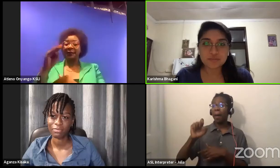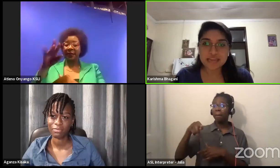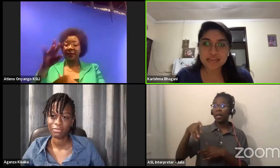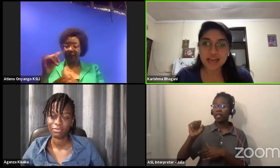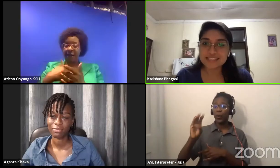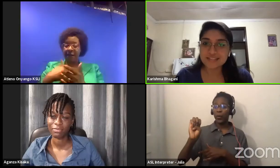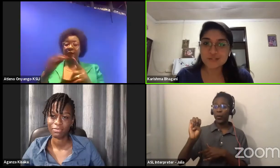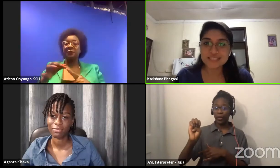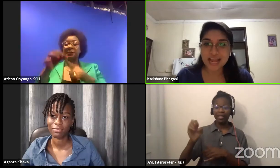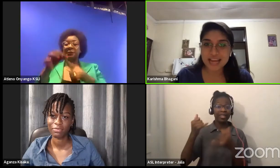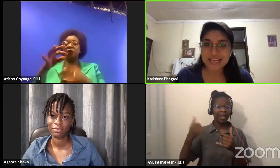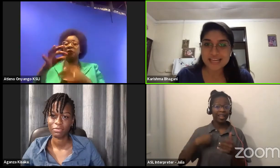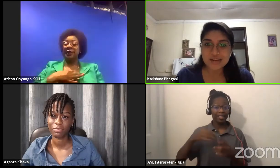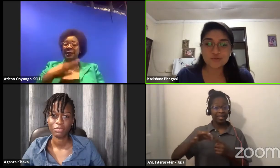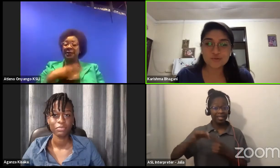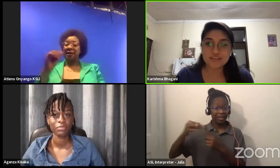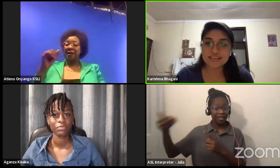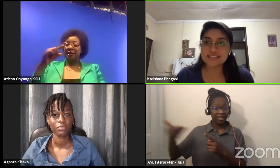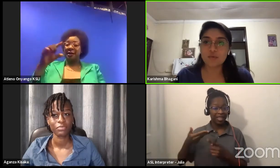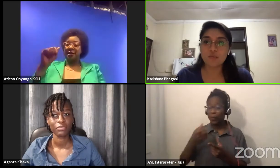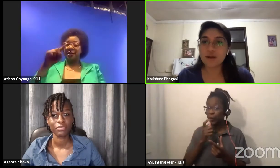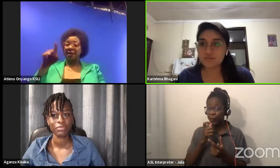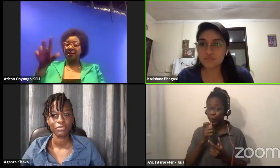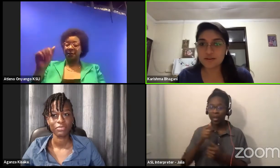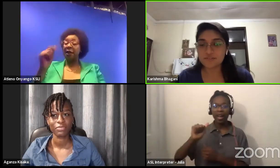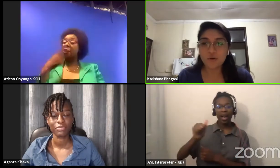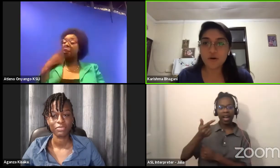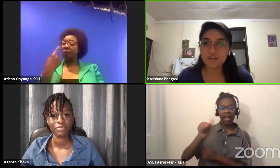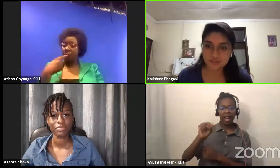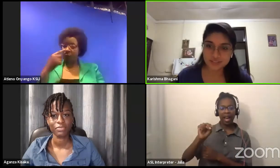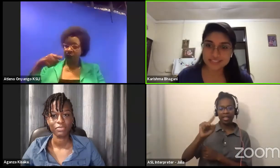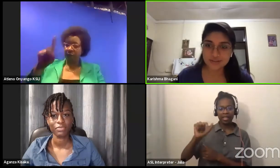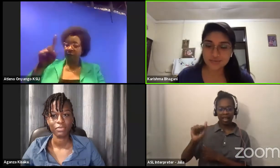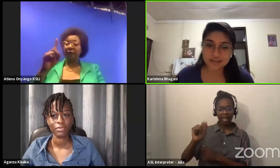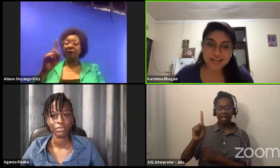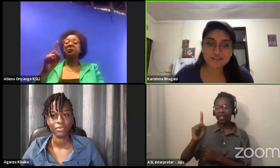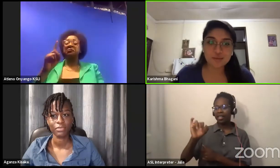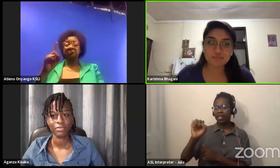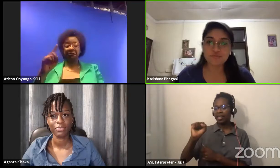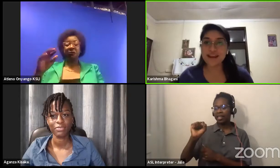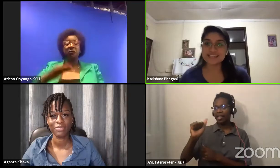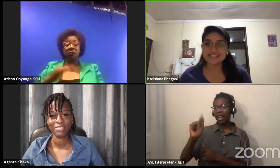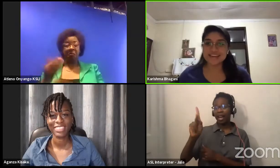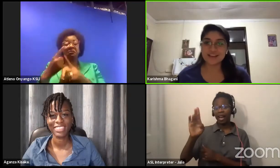Aganza Kisaka who is a wonder woman of all sorts. So we're gonna jump right in today